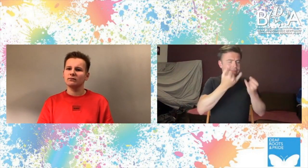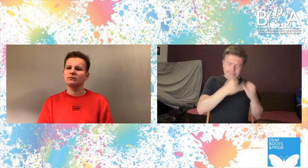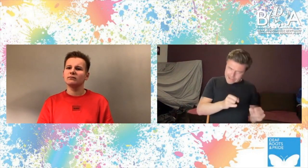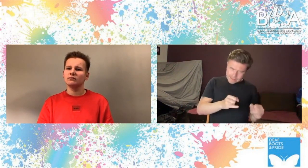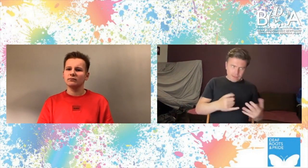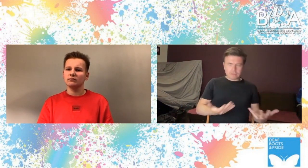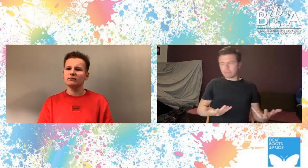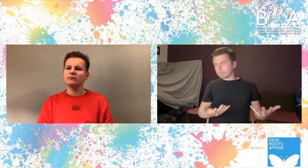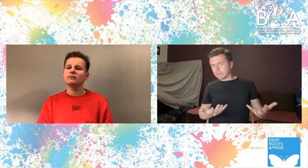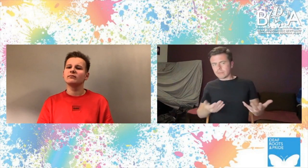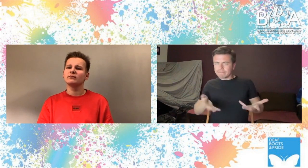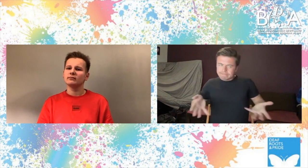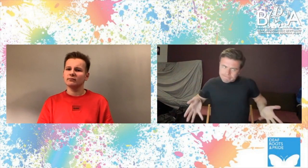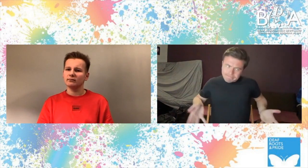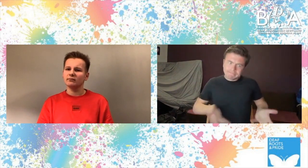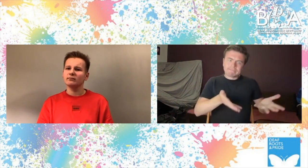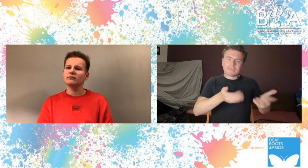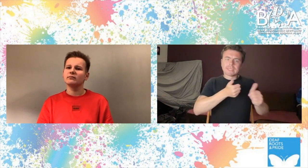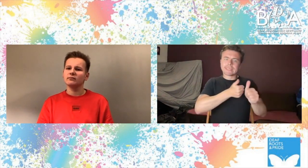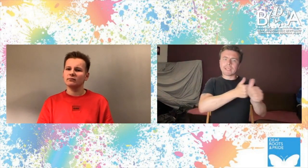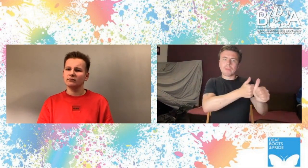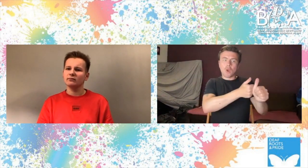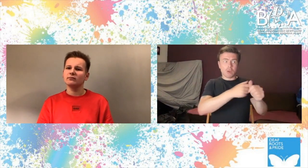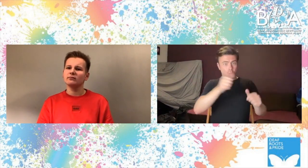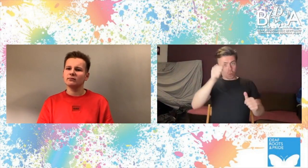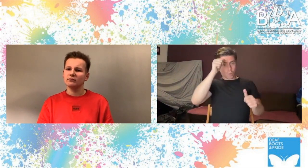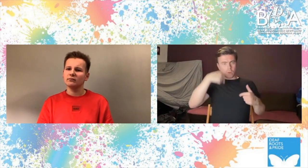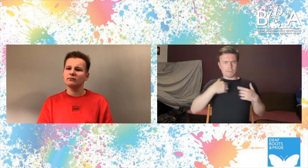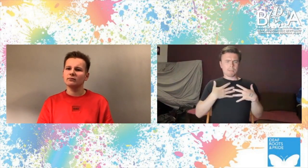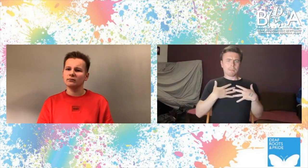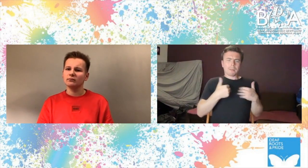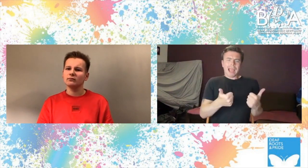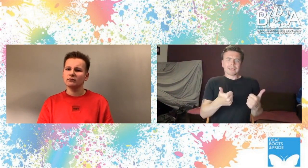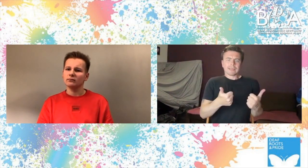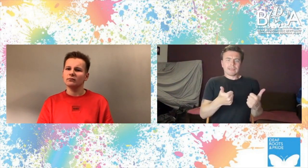maybe failed but they’ve kept me going and reminded me that I feel passionately